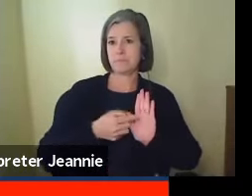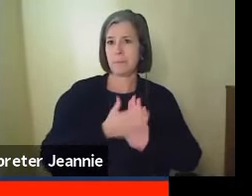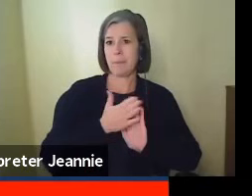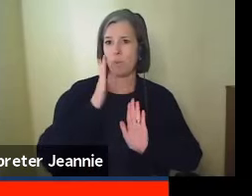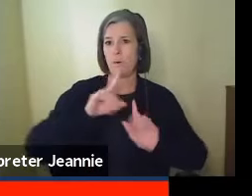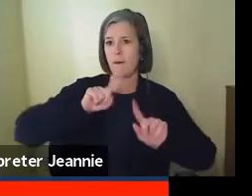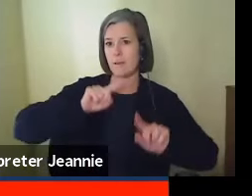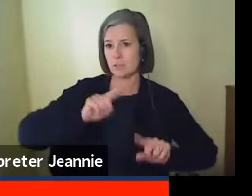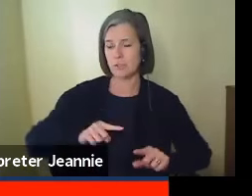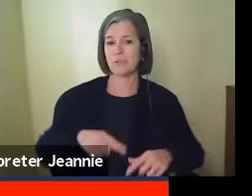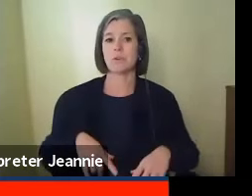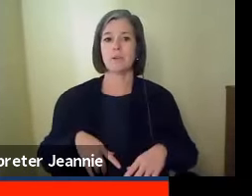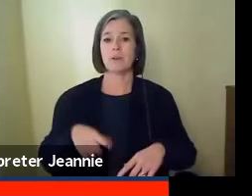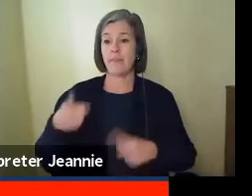all of that information can be found there.